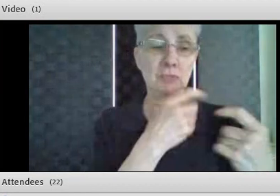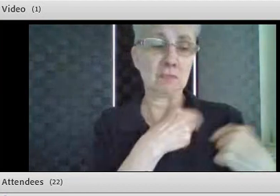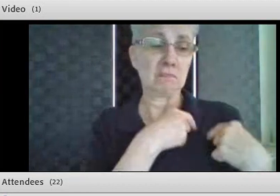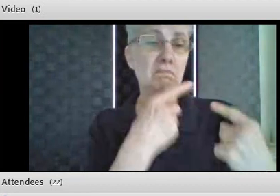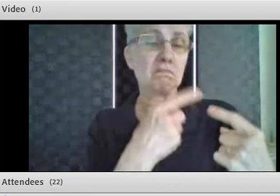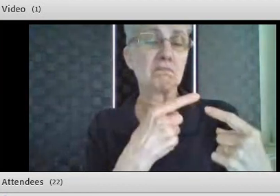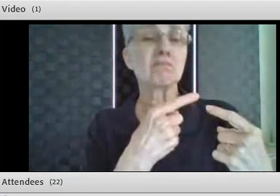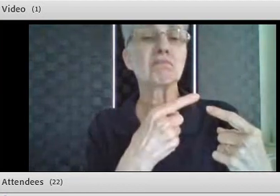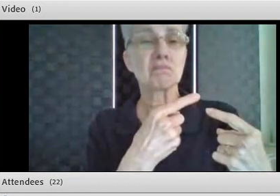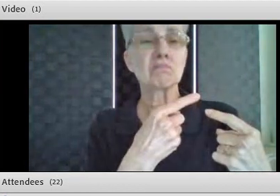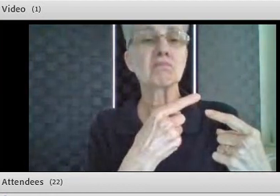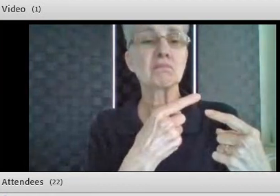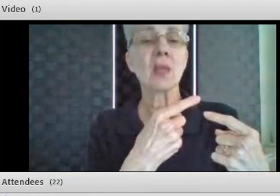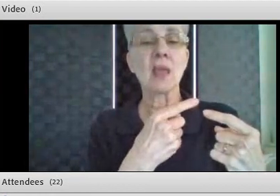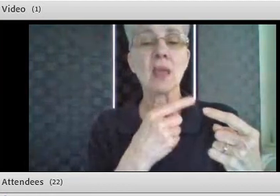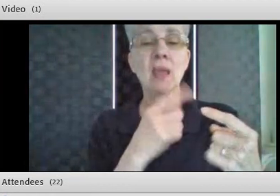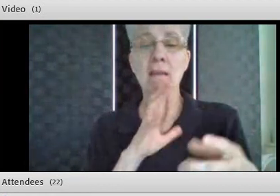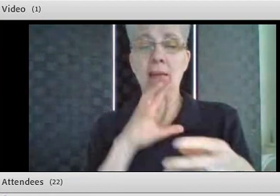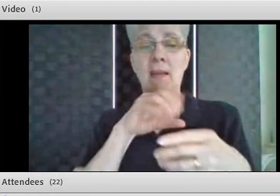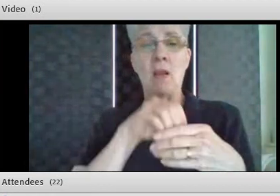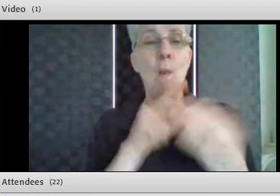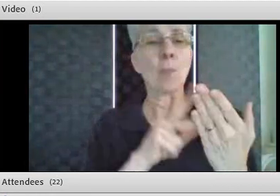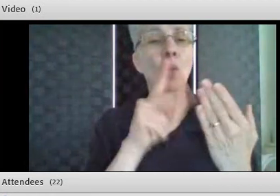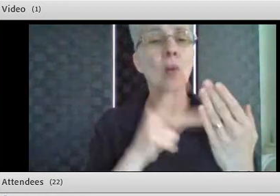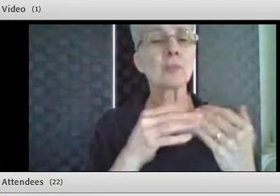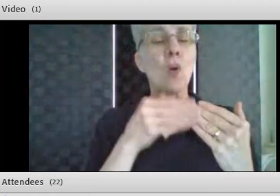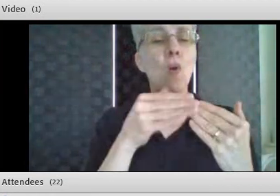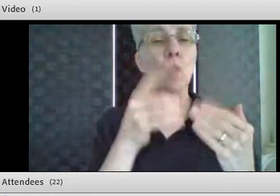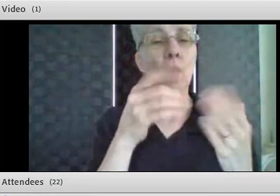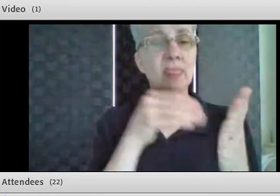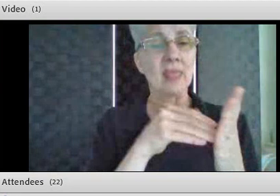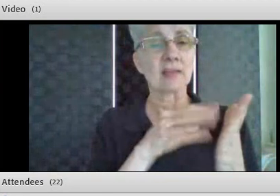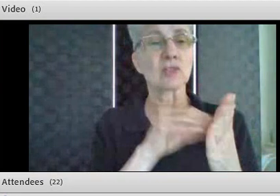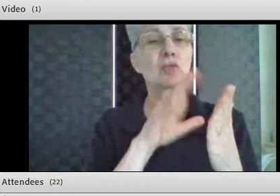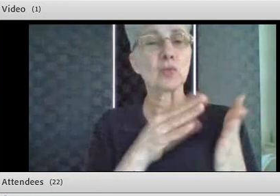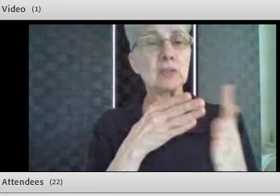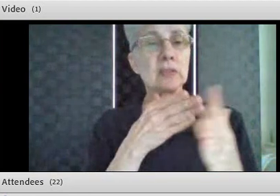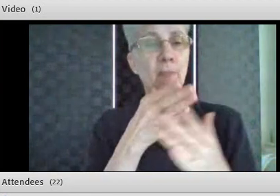bringing these programs to -- We've had over 1,000 students come through our doors